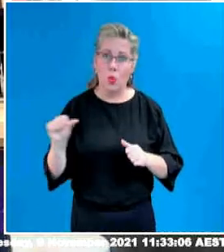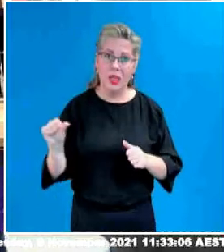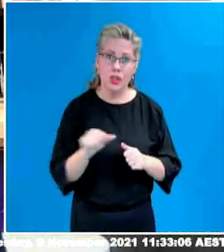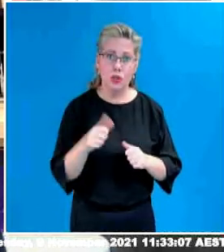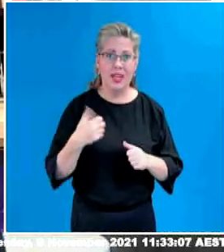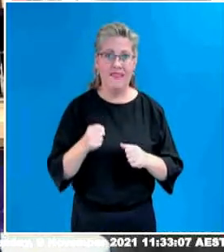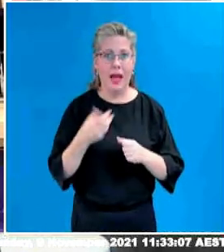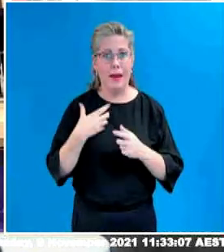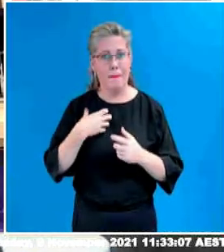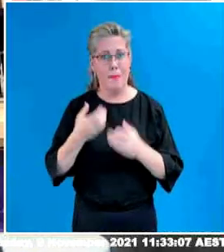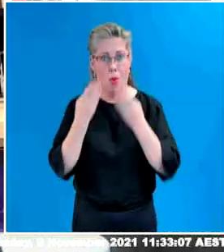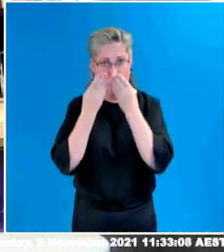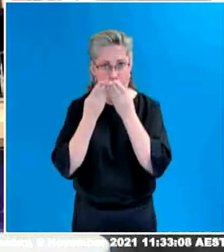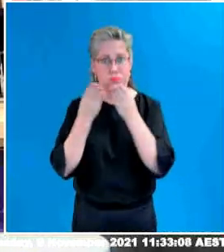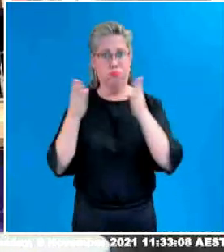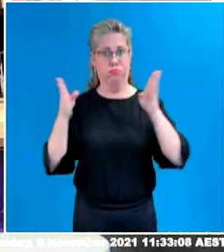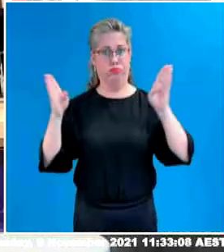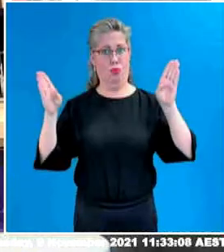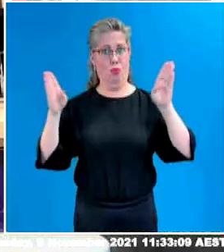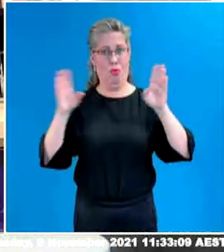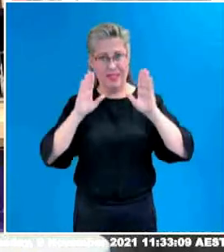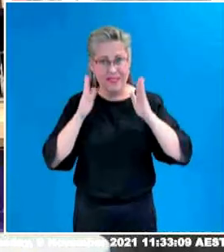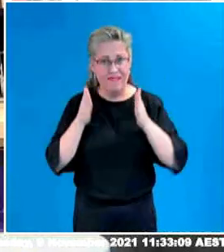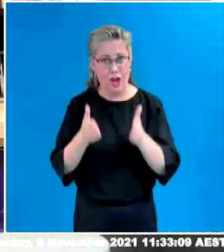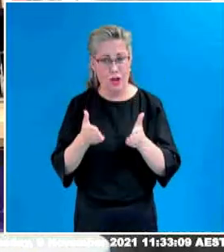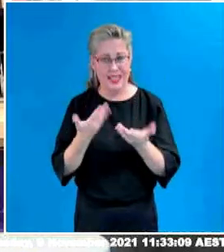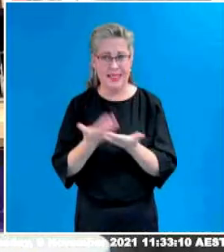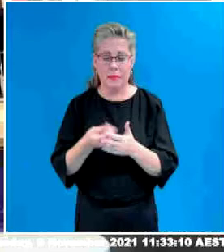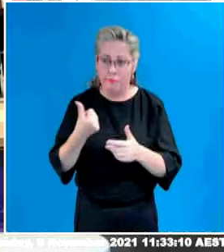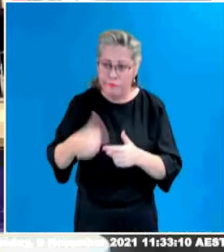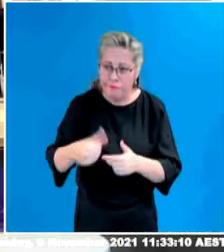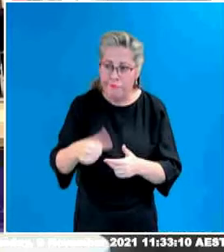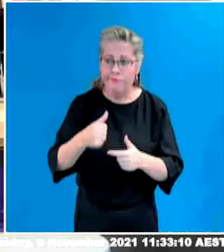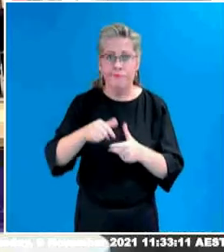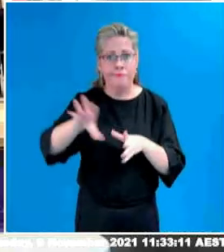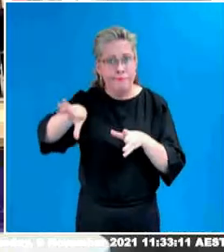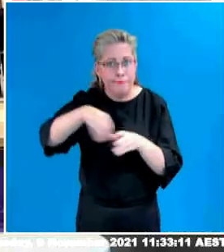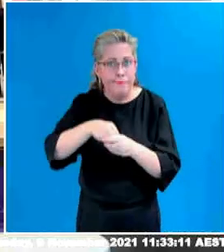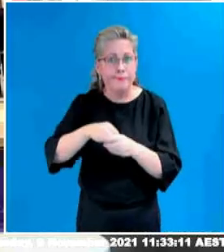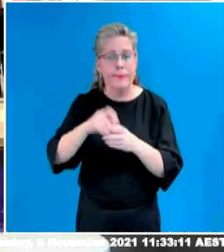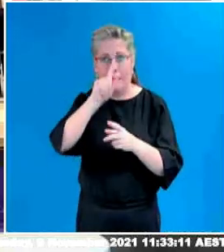But it did set this big picture. So I think that's a limitation but I also think, as was mentioned, it's an